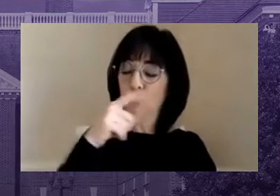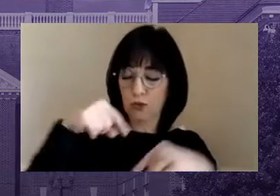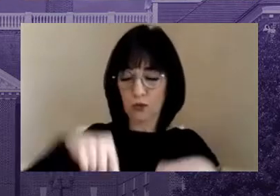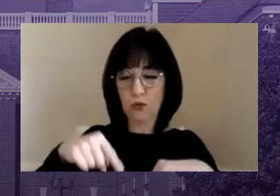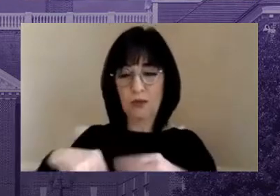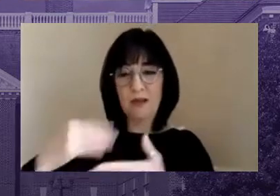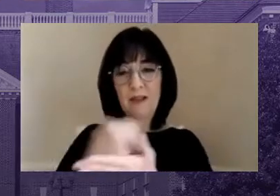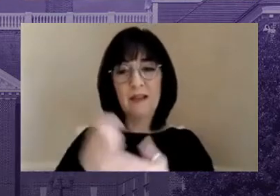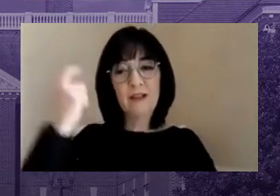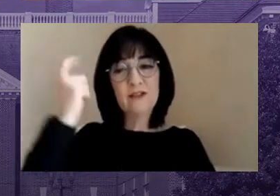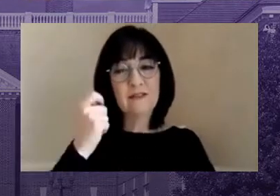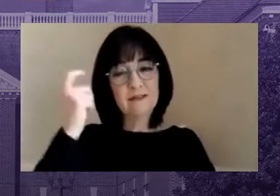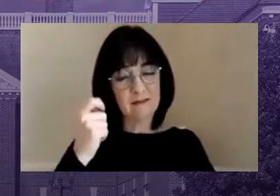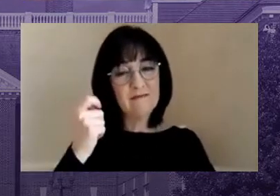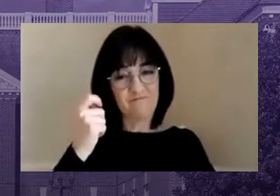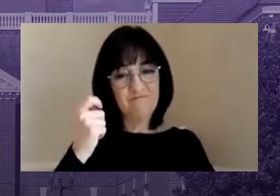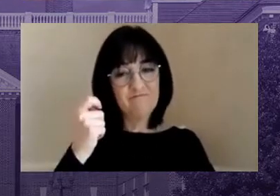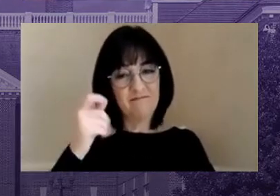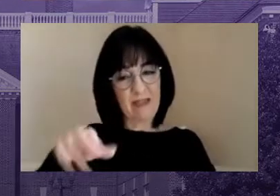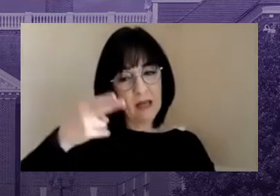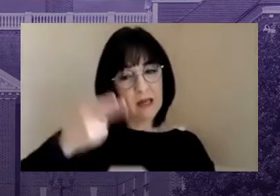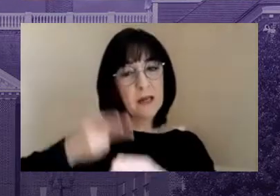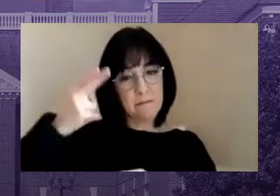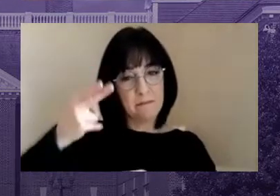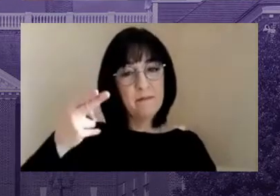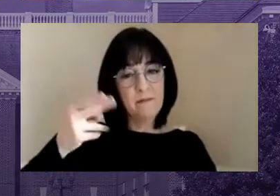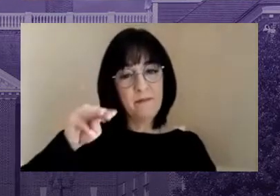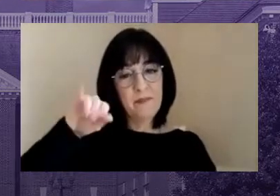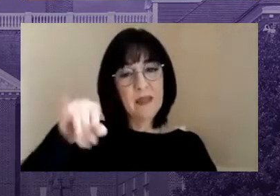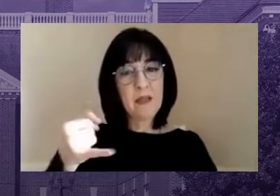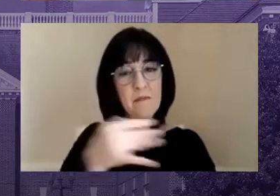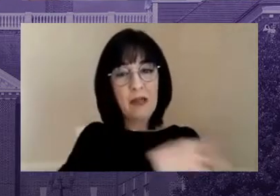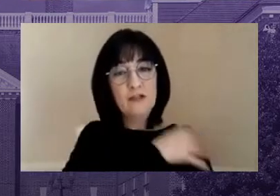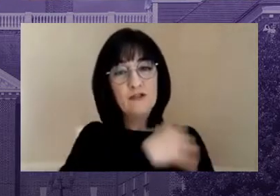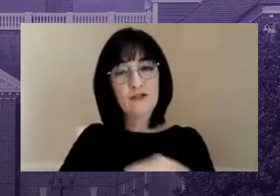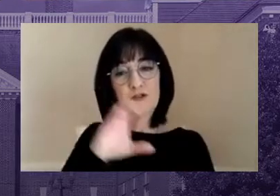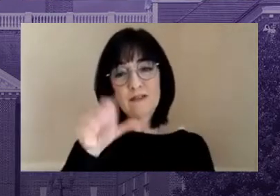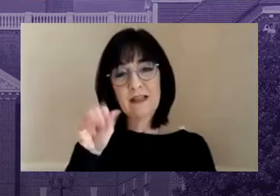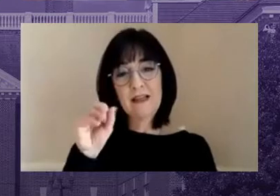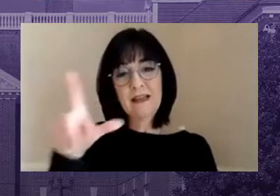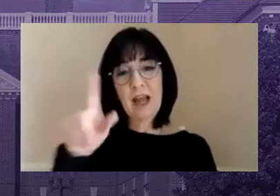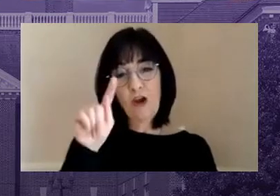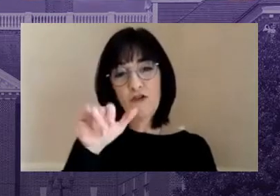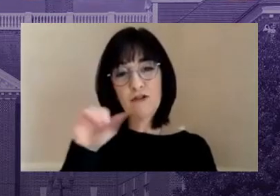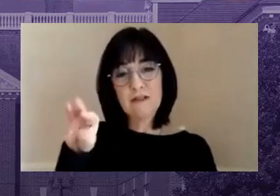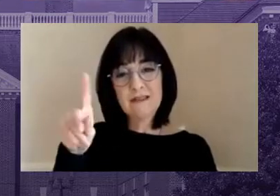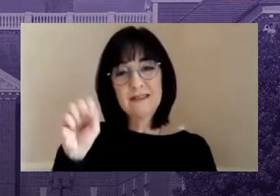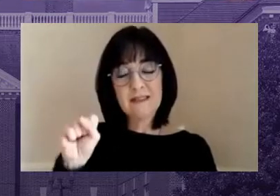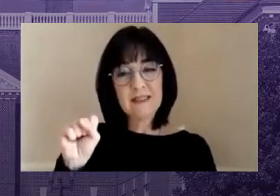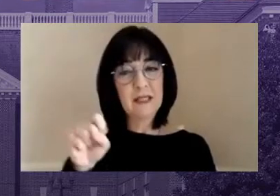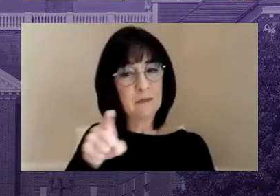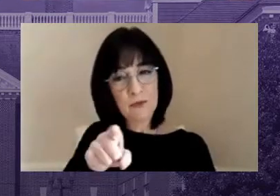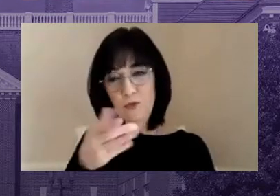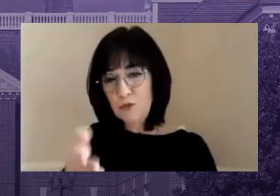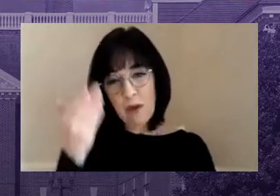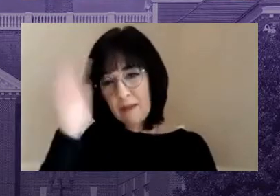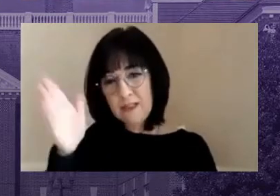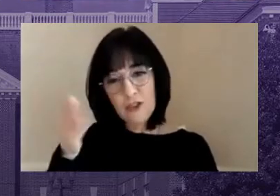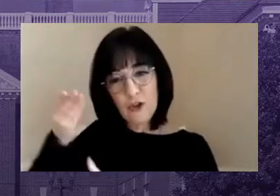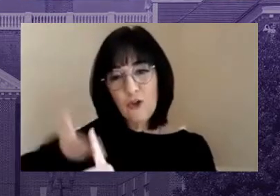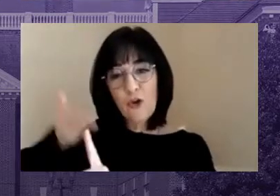named after Major General Carol Timmons, you probably didn't know her, but she led by example.